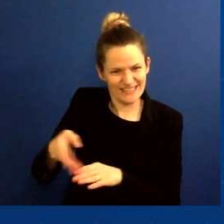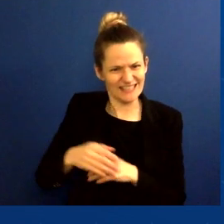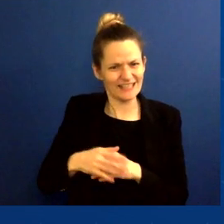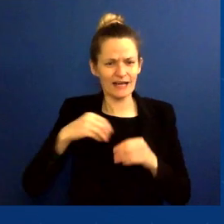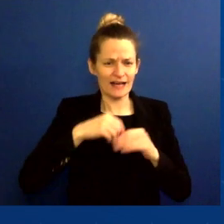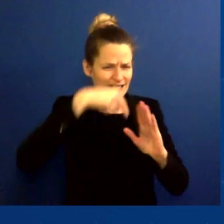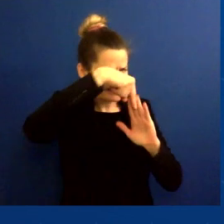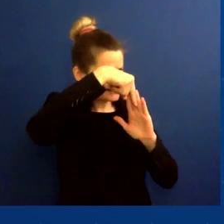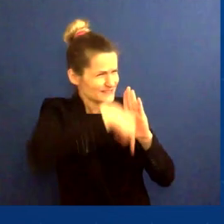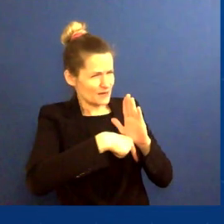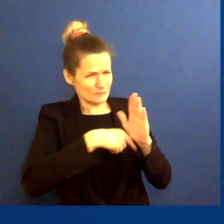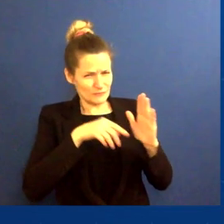My partnership and local fire.